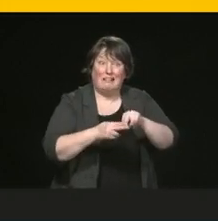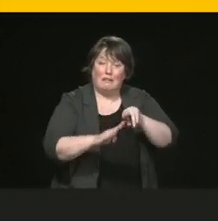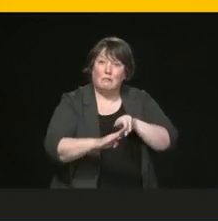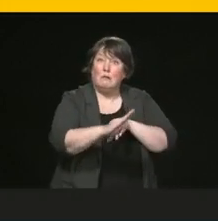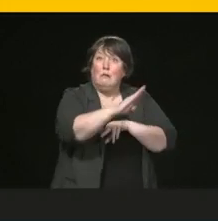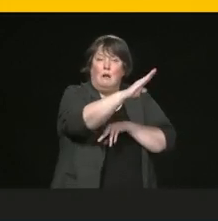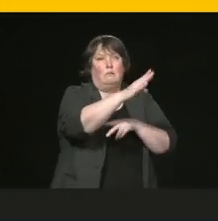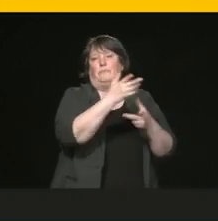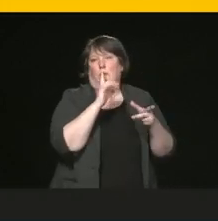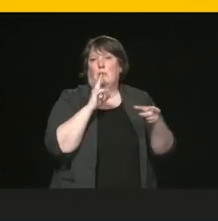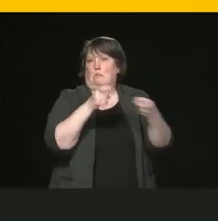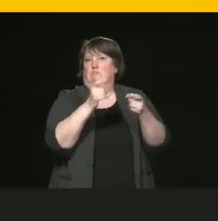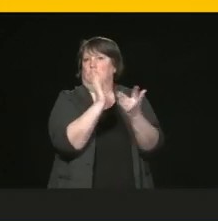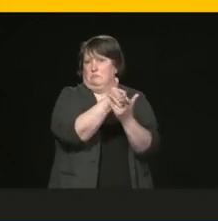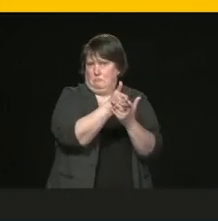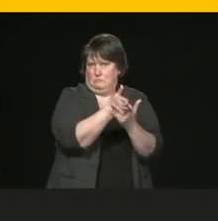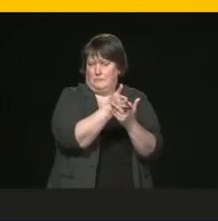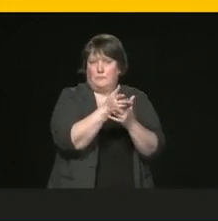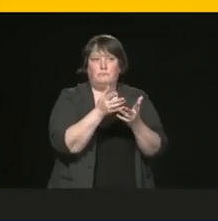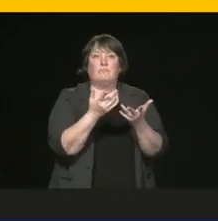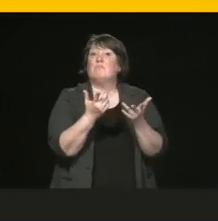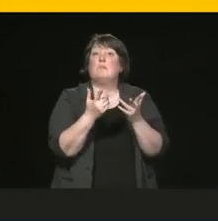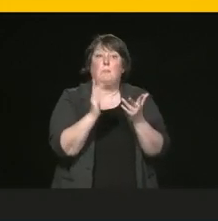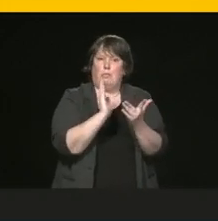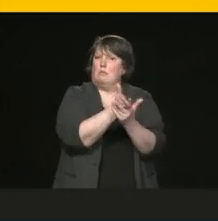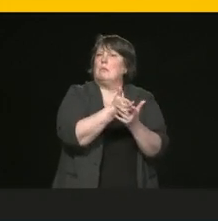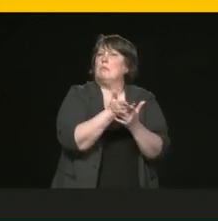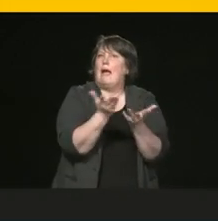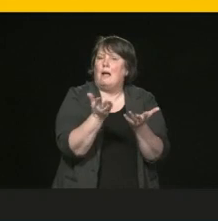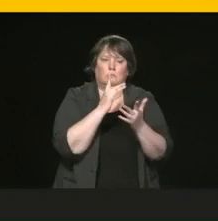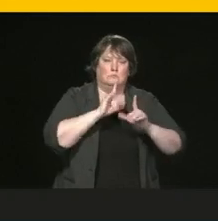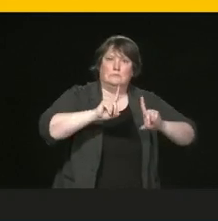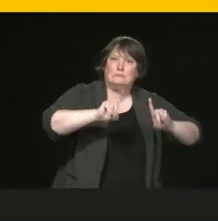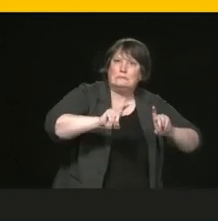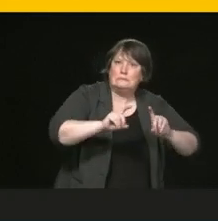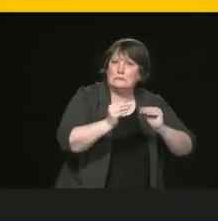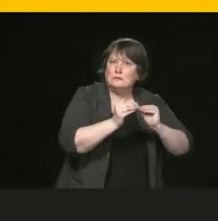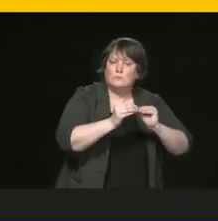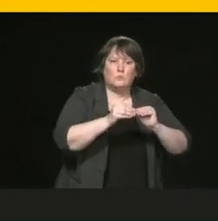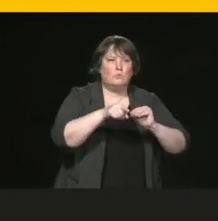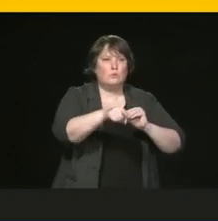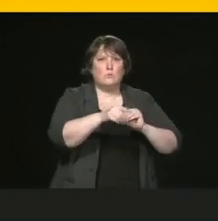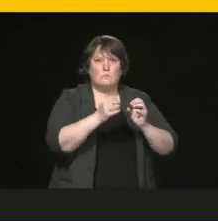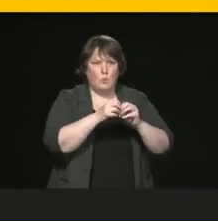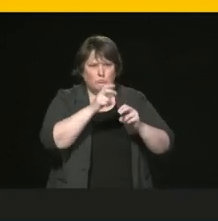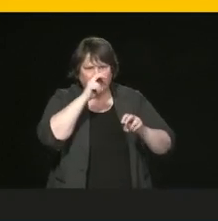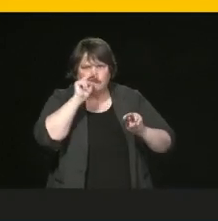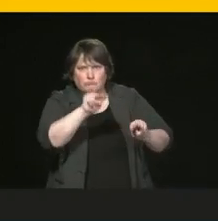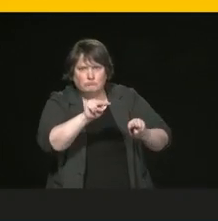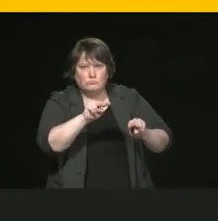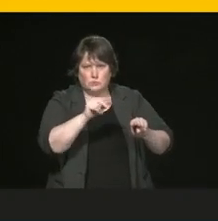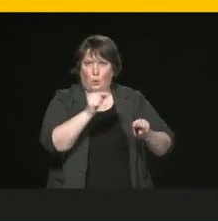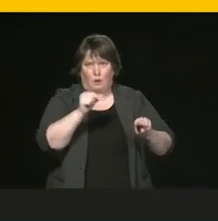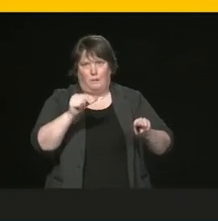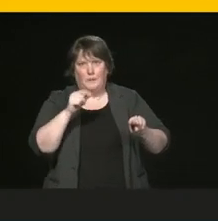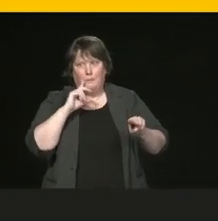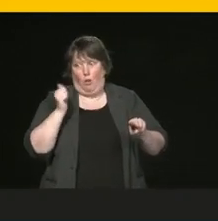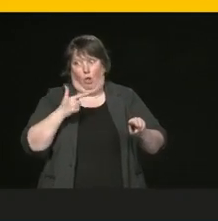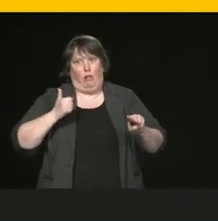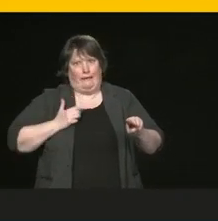AS THEY COME ALONG. THAT MEANS TECHNOLOGY, THAT